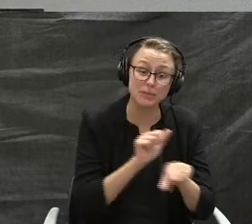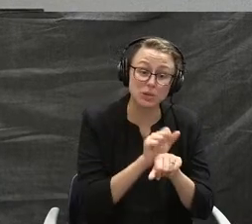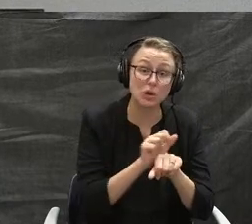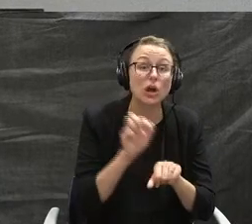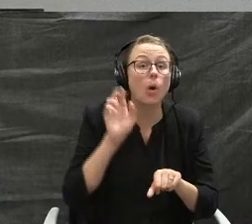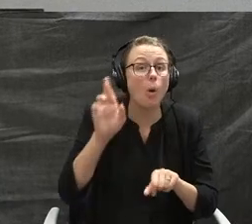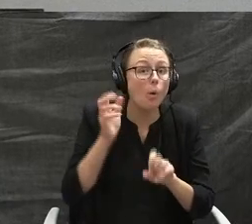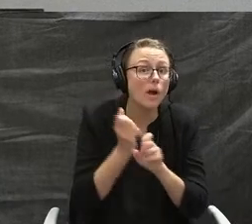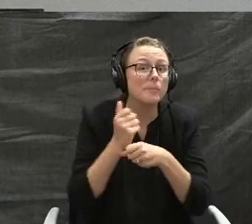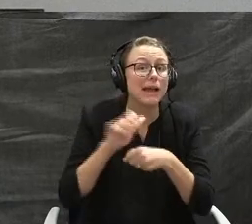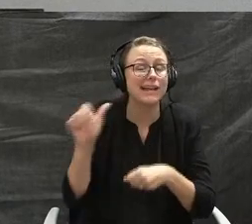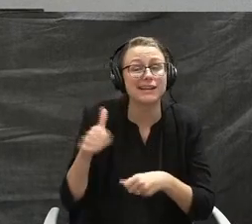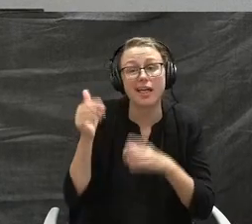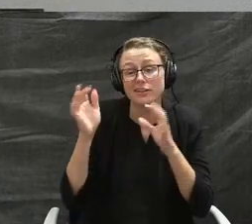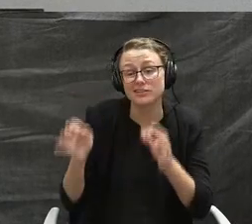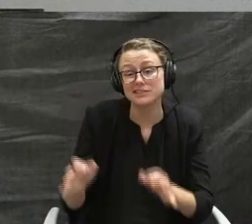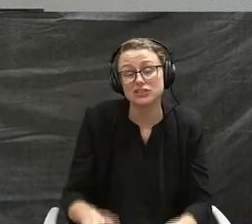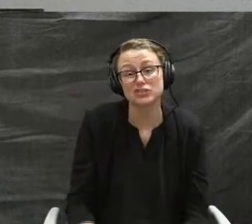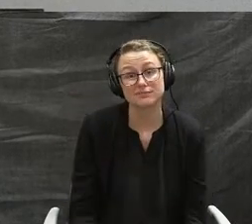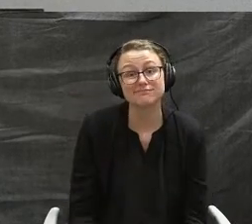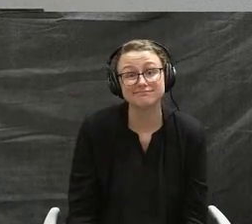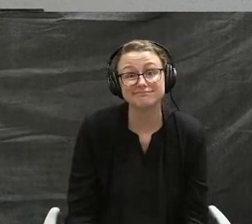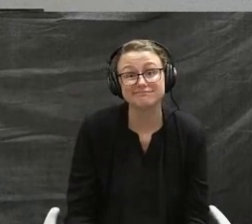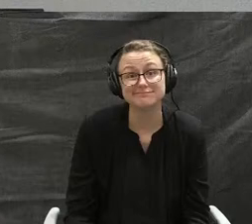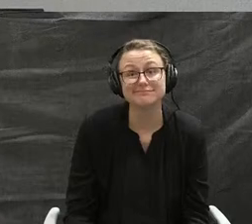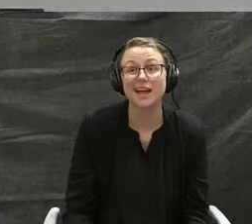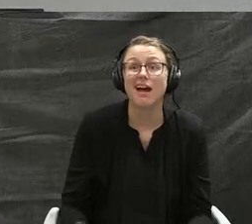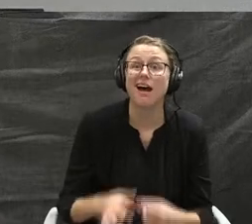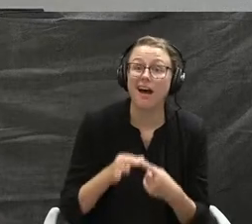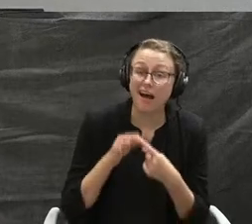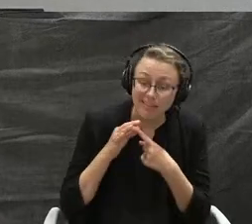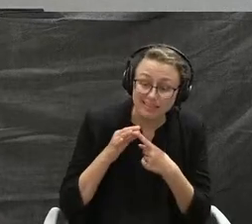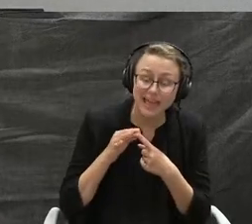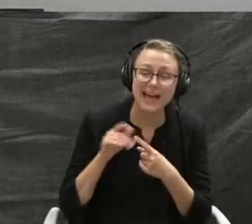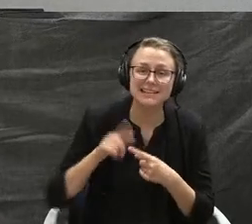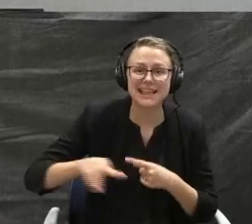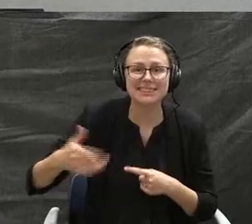decision unless they have a have a covered disability are.